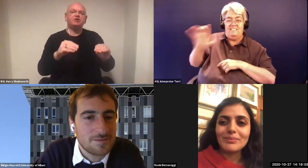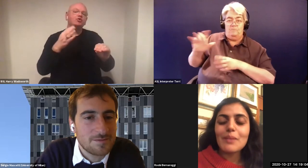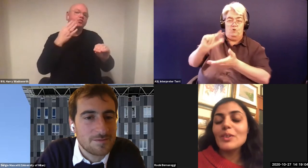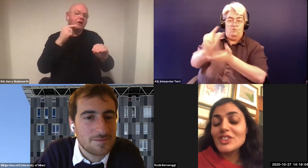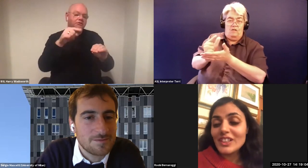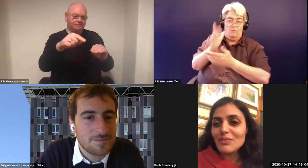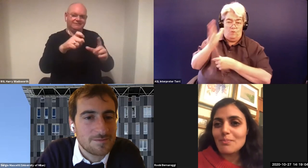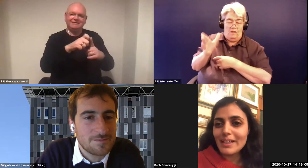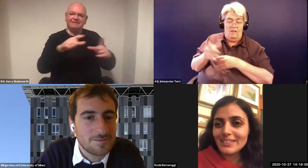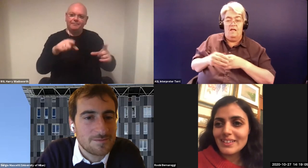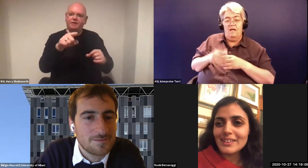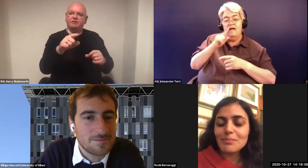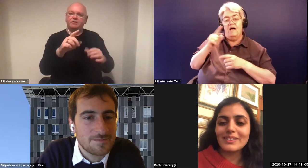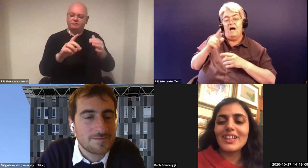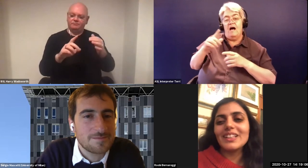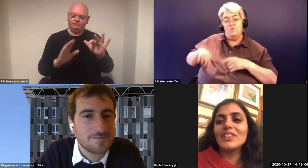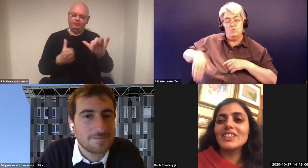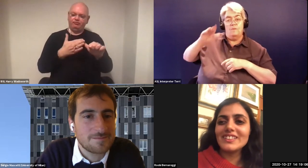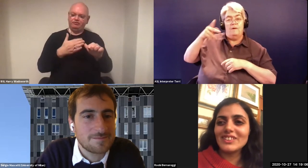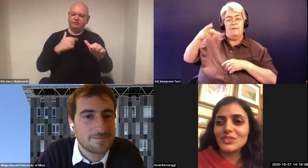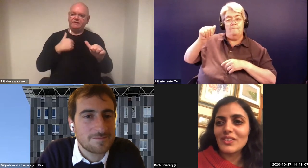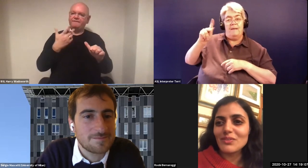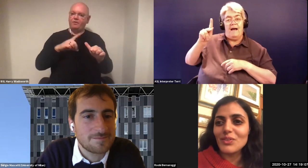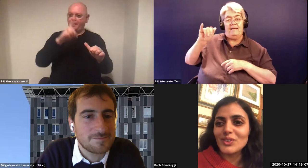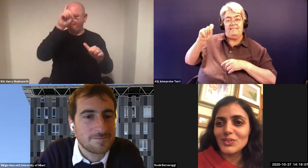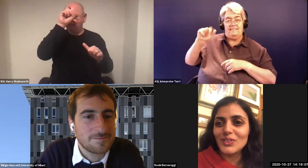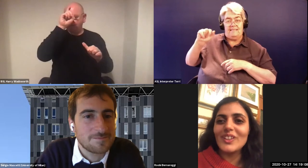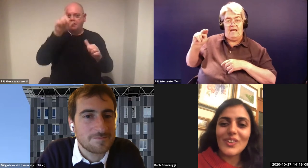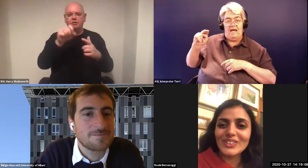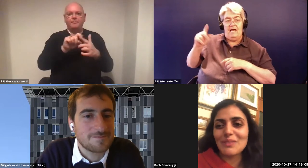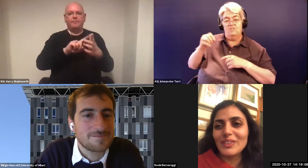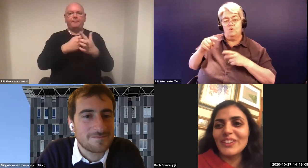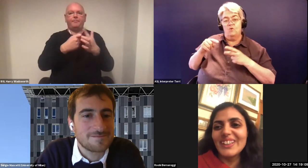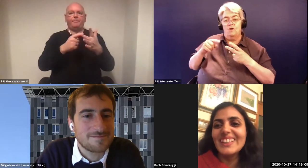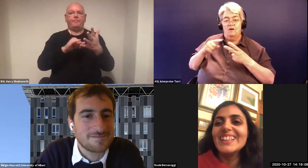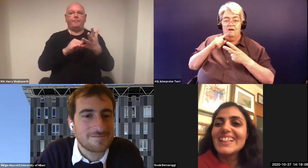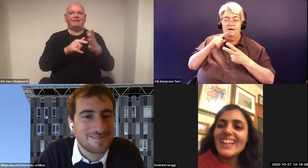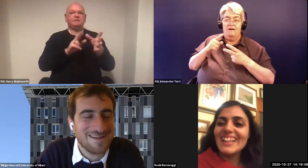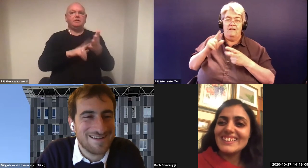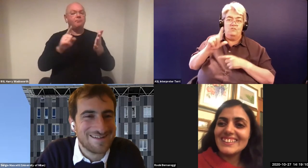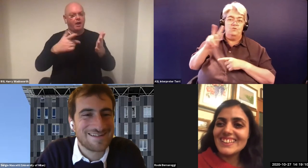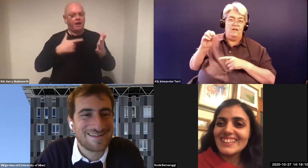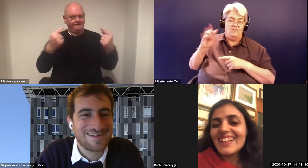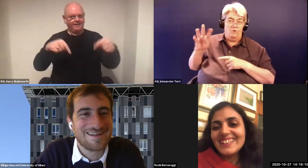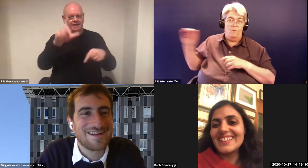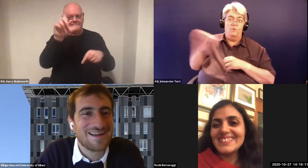I'm originally from Pakistan but I live in Italy since 2004 so a long time ago and yeah that's